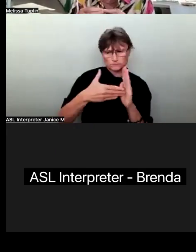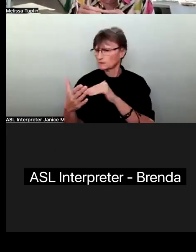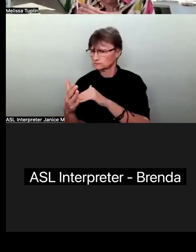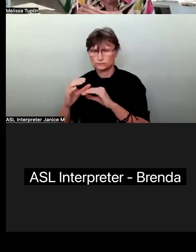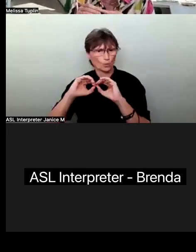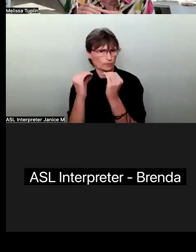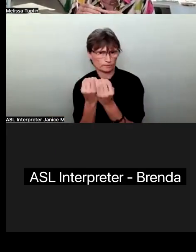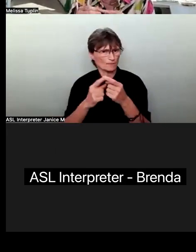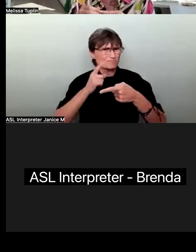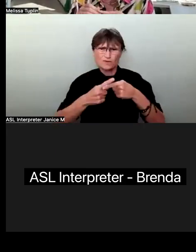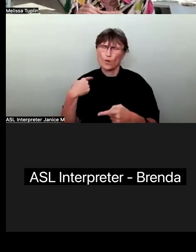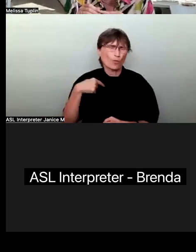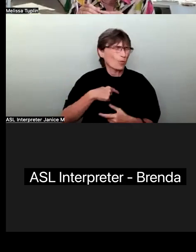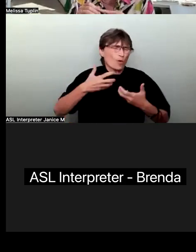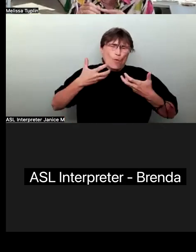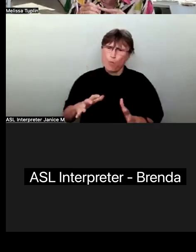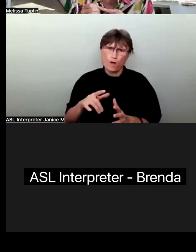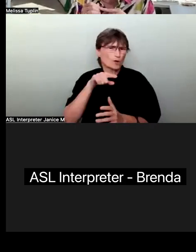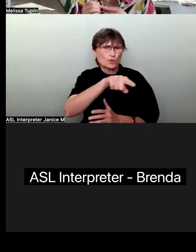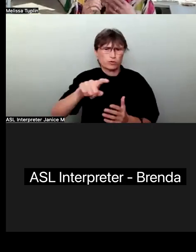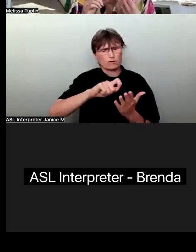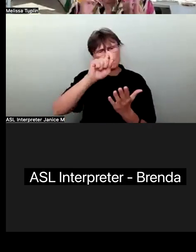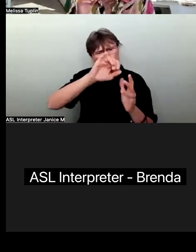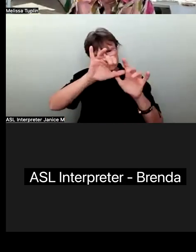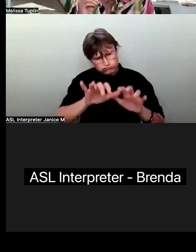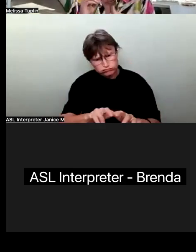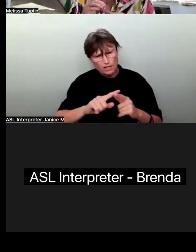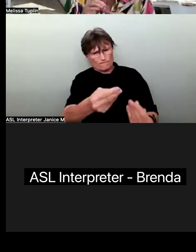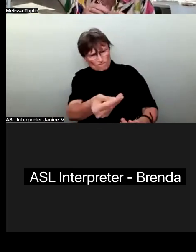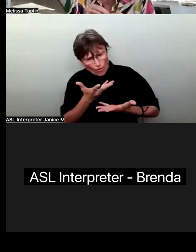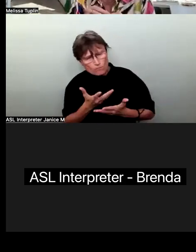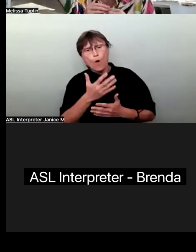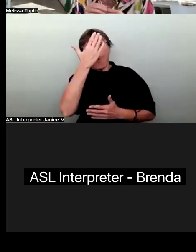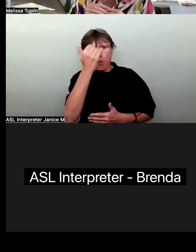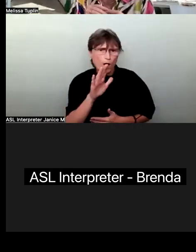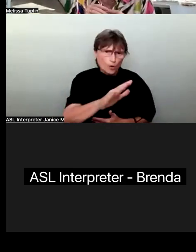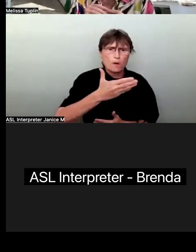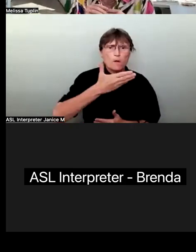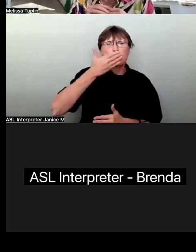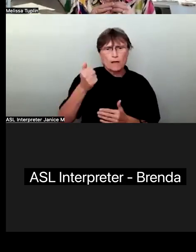why you are better than other organizations. We are looking for organizations to understand how